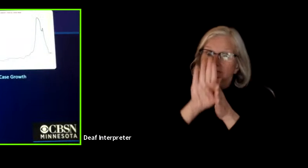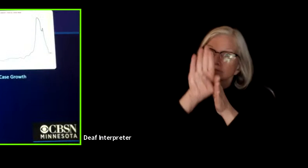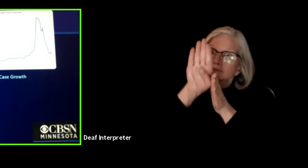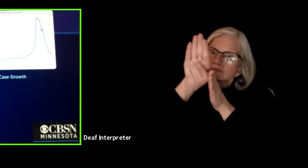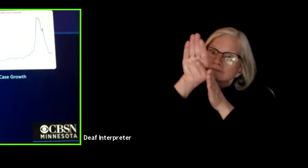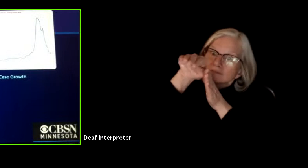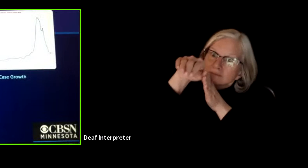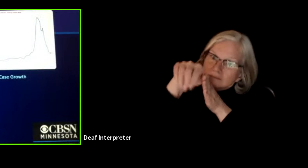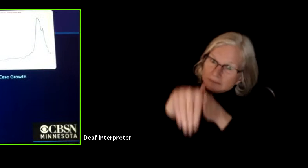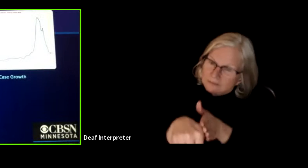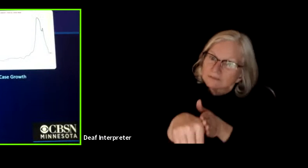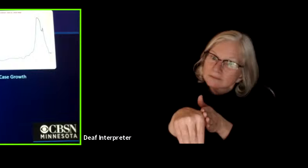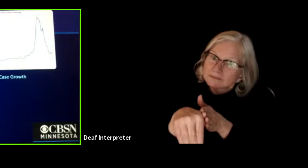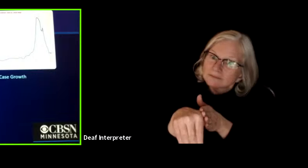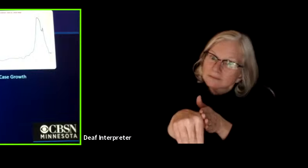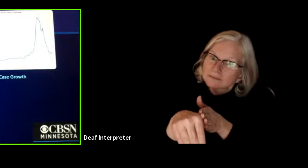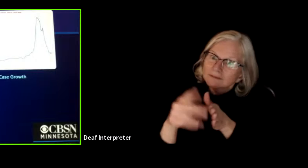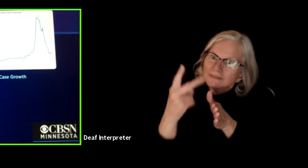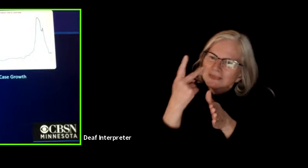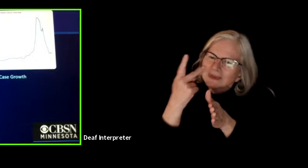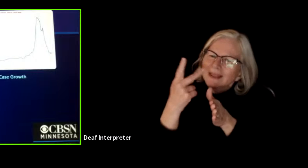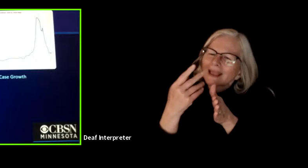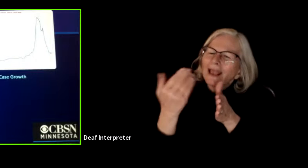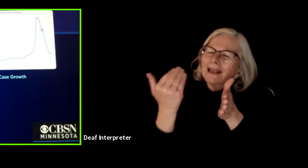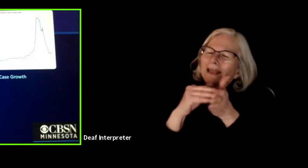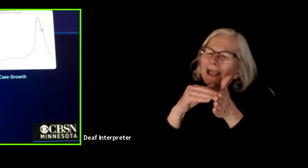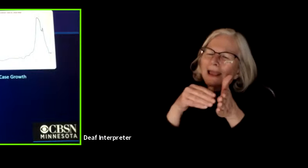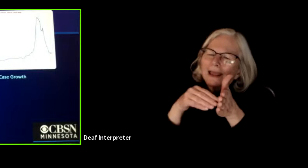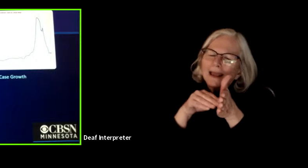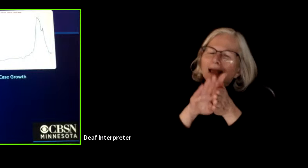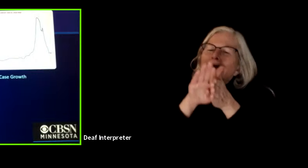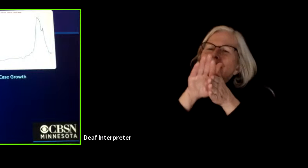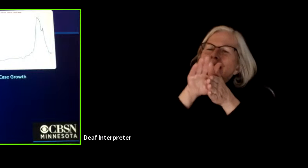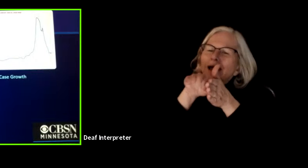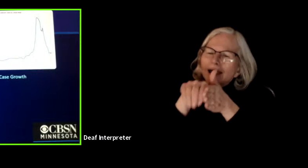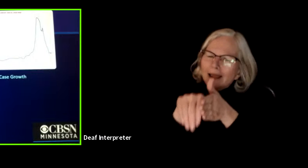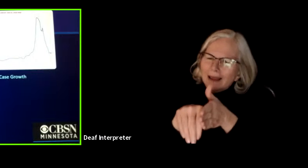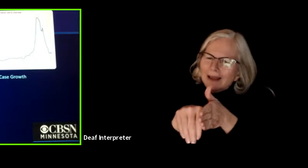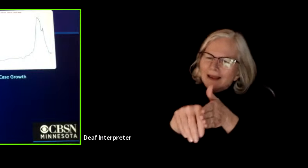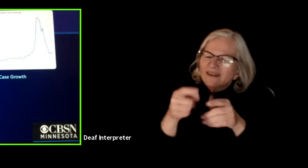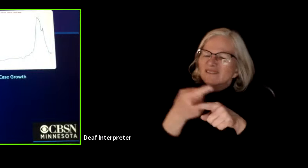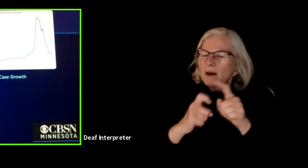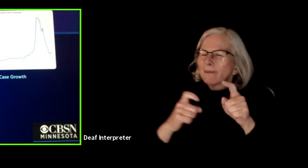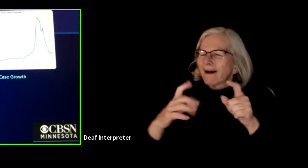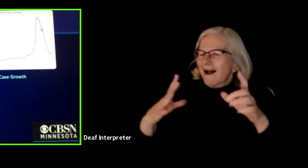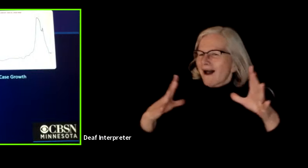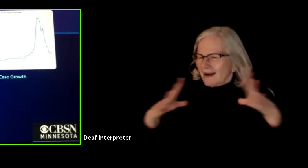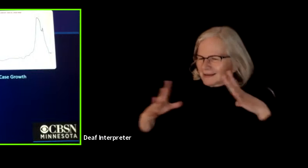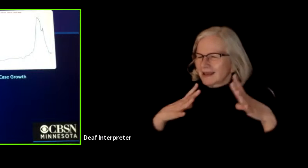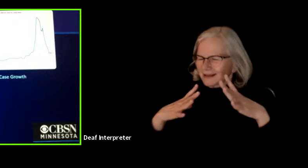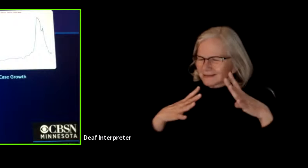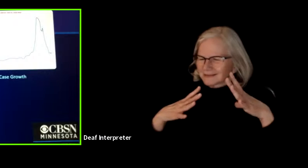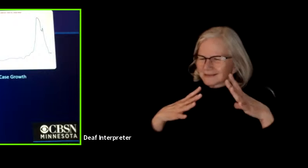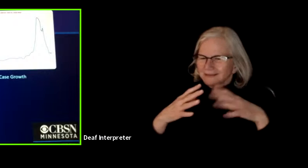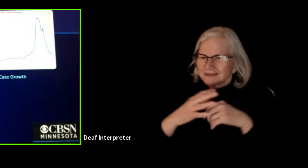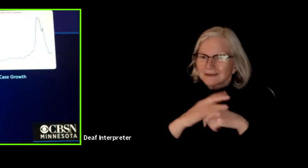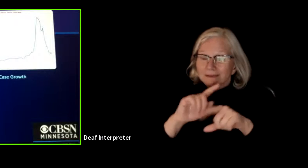NOW AT THE BOTTOM, YOU'LL SEE ANOTHER LITTLE BUMP, THAT'S CHRISTMAS. BUT IT'S A TINY BUMP. THAT MEANS MOST OF YOU DID